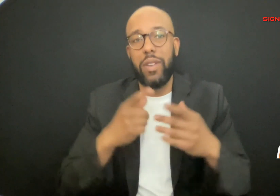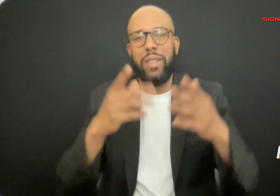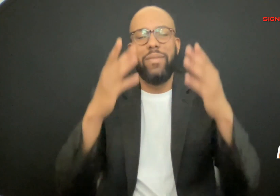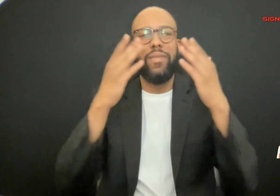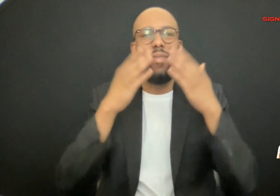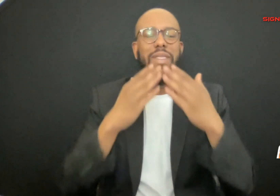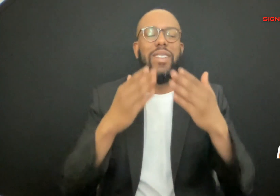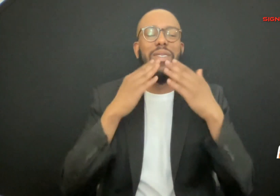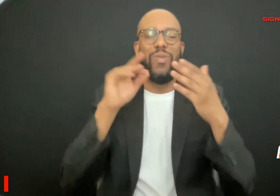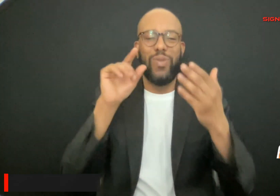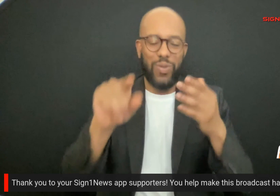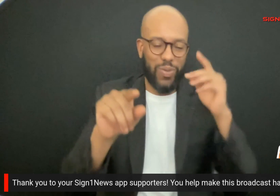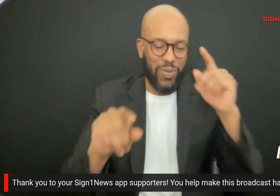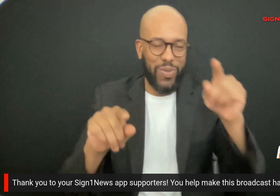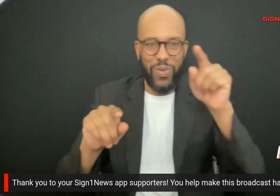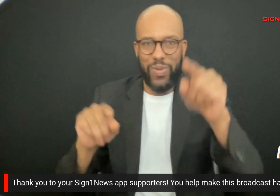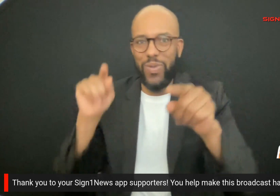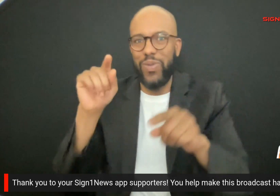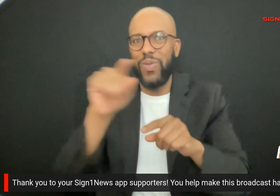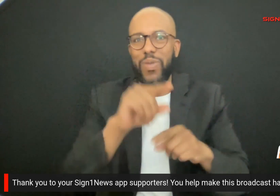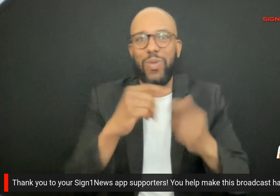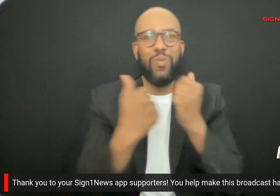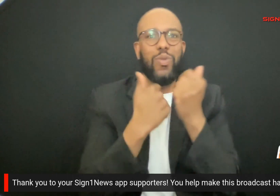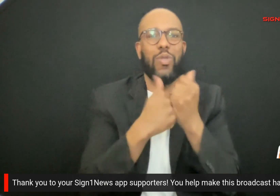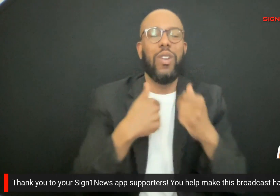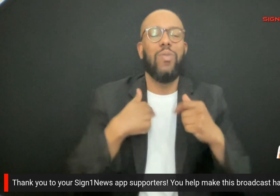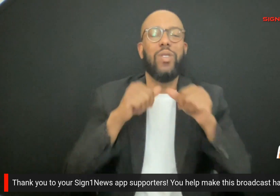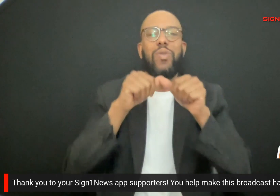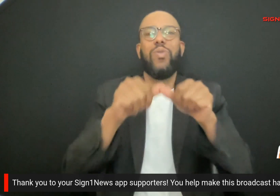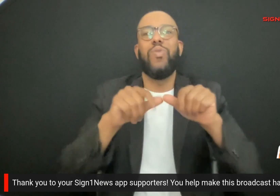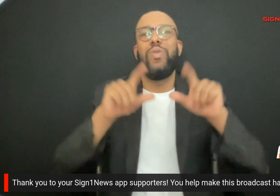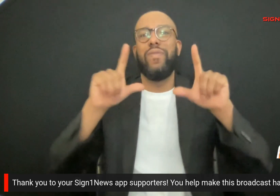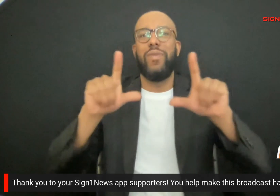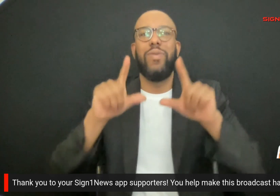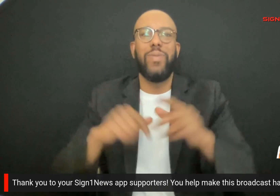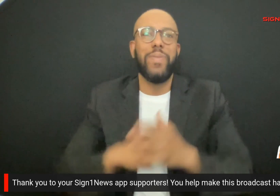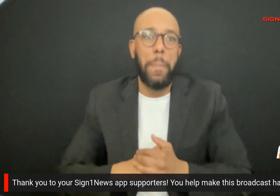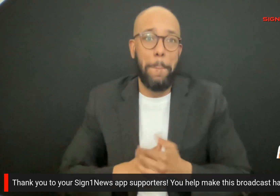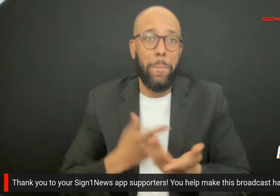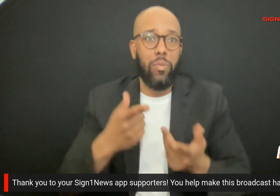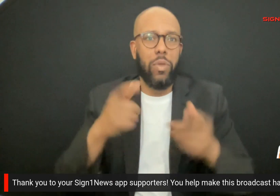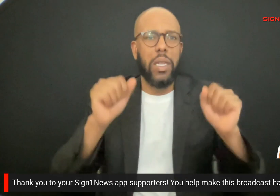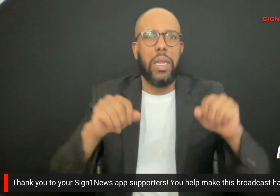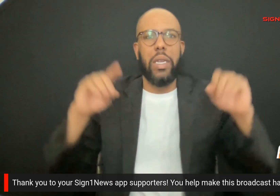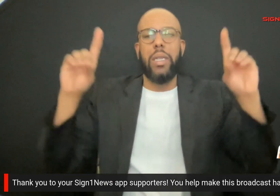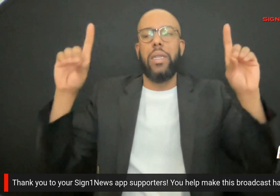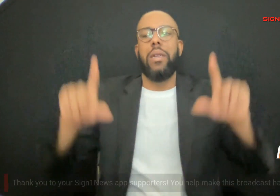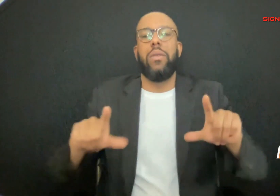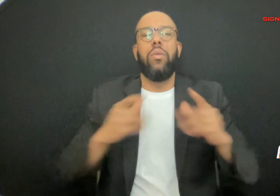a big thank you to our Sign1News app supporters you help make this broadcast happen you can